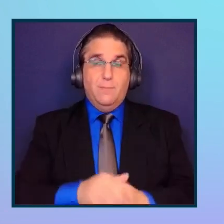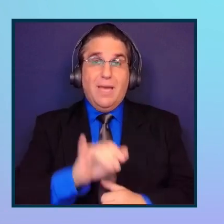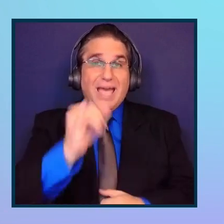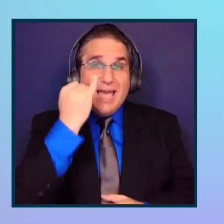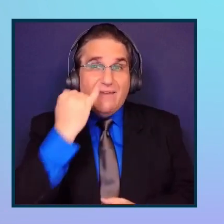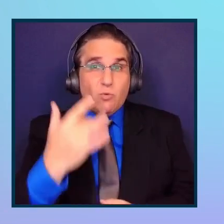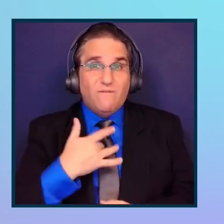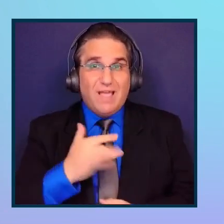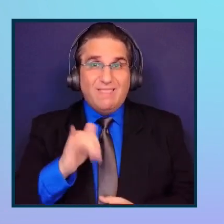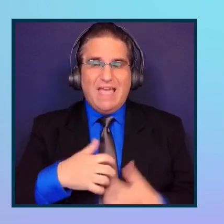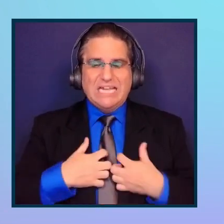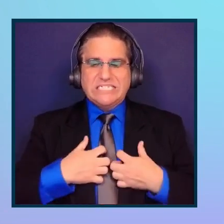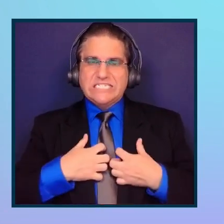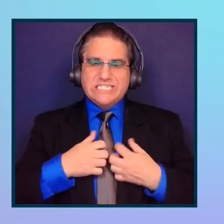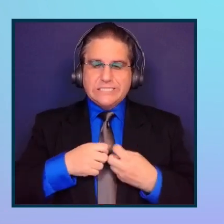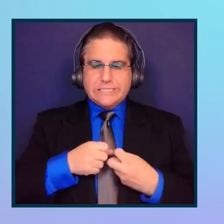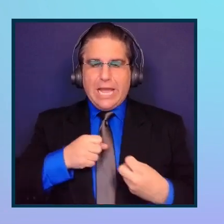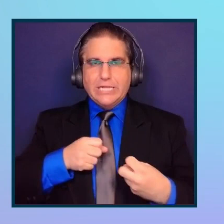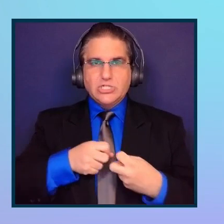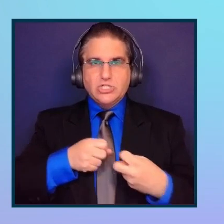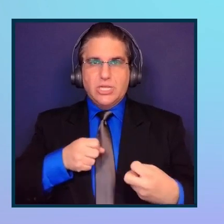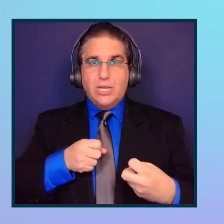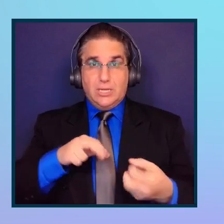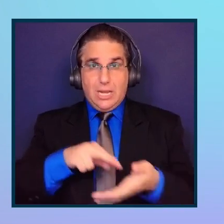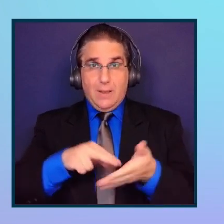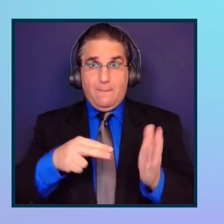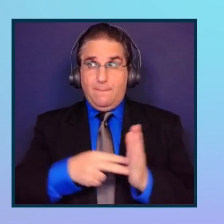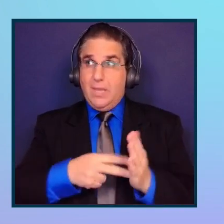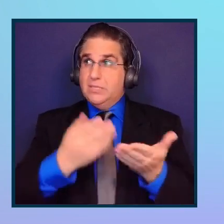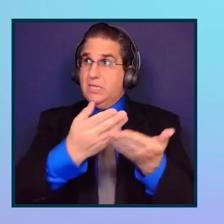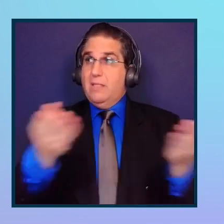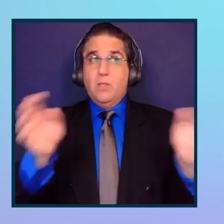the very institution that you need to dance with.